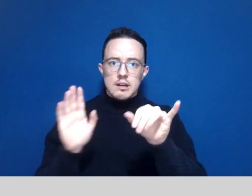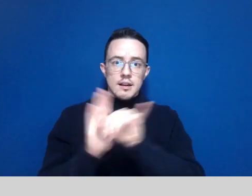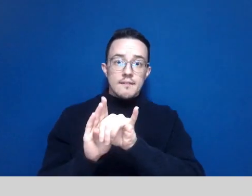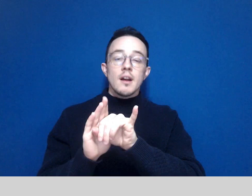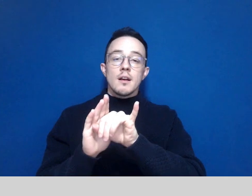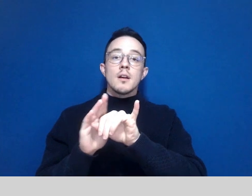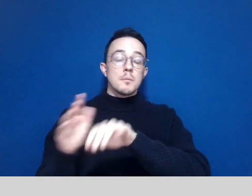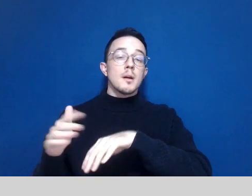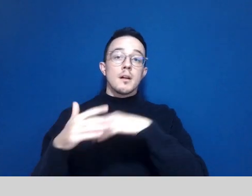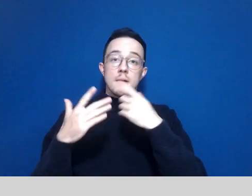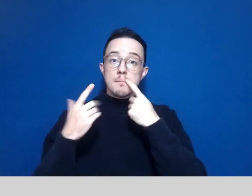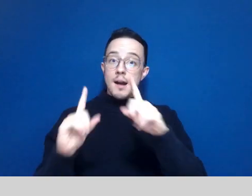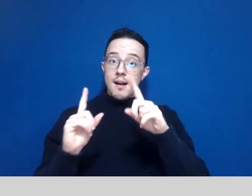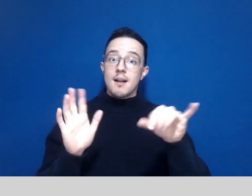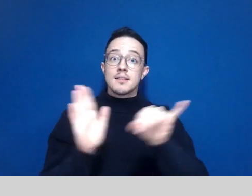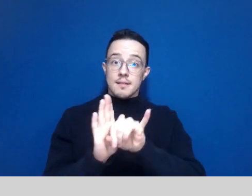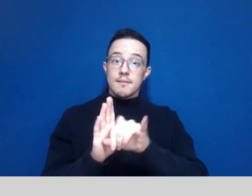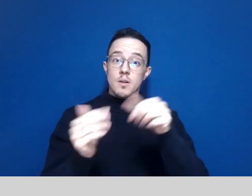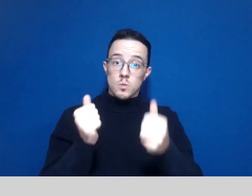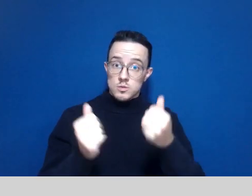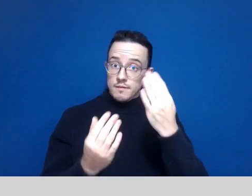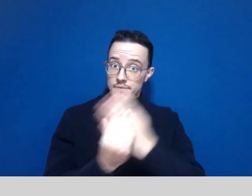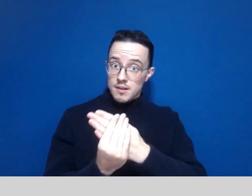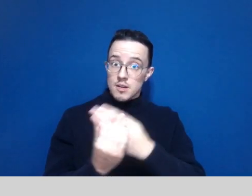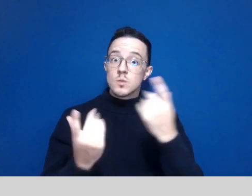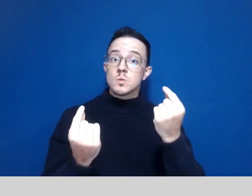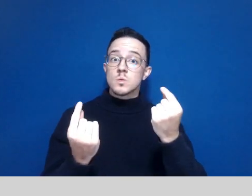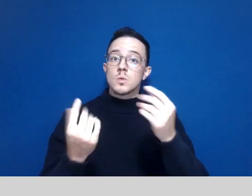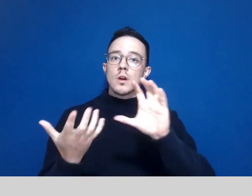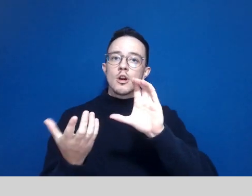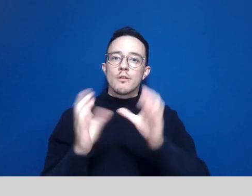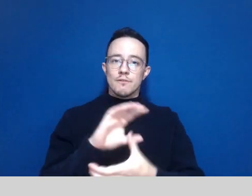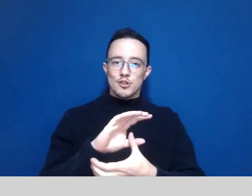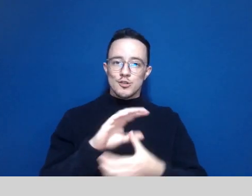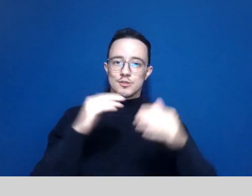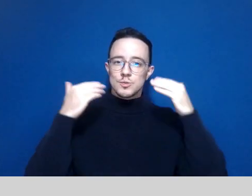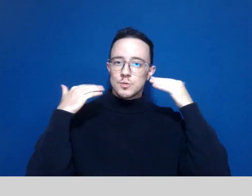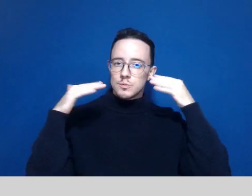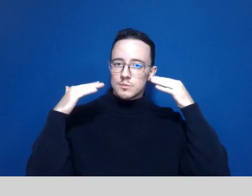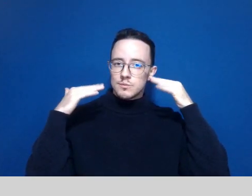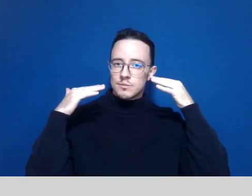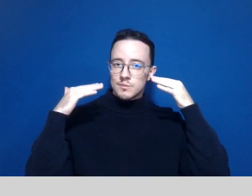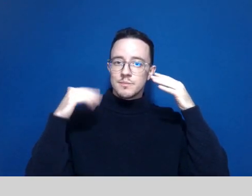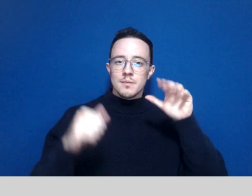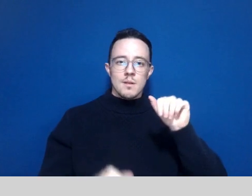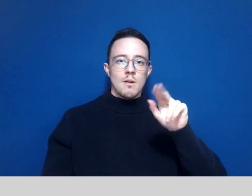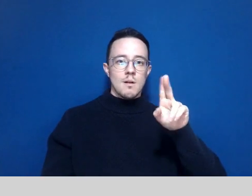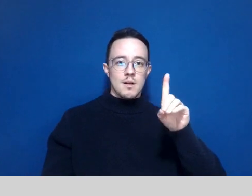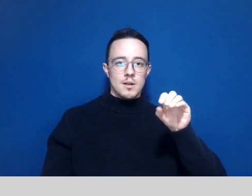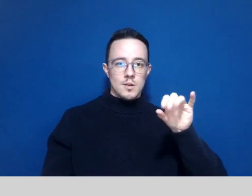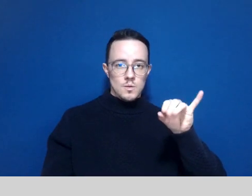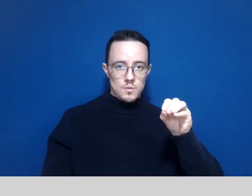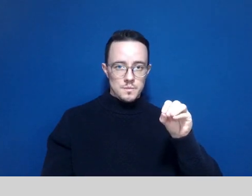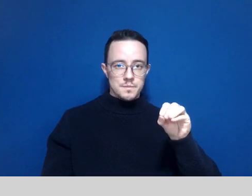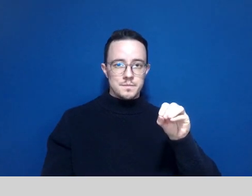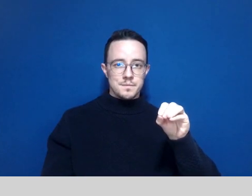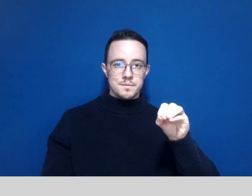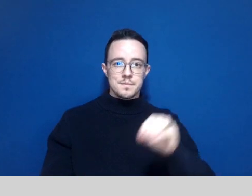Once I've got it figured out, the next thing that I'm going to do is I'm going to convert them all to audio which is why there was an audio folder.